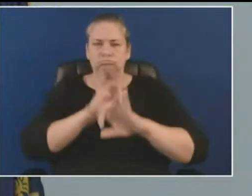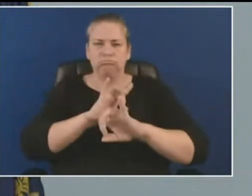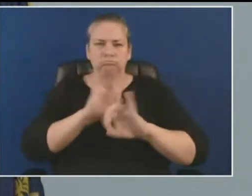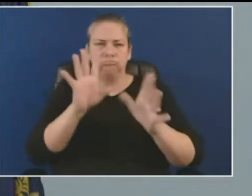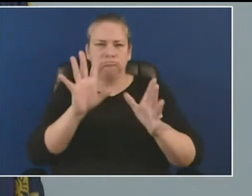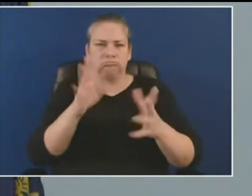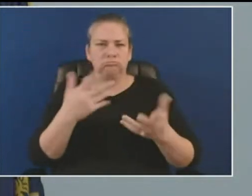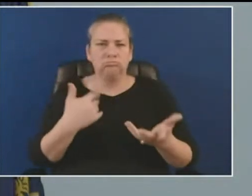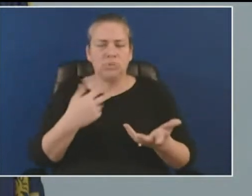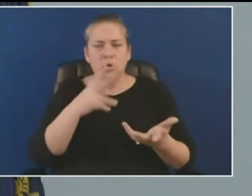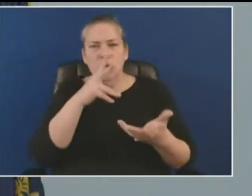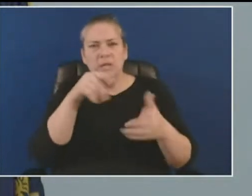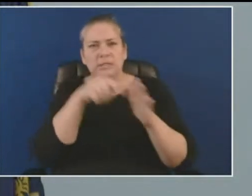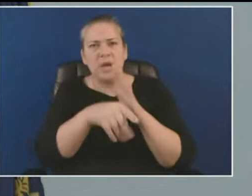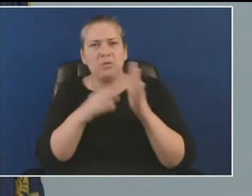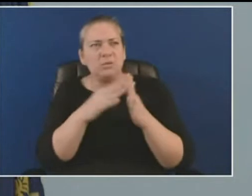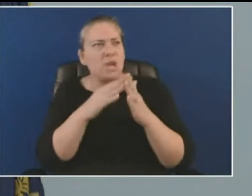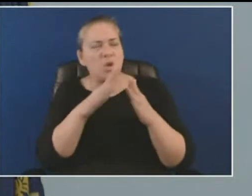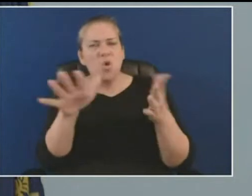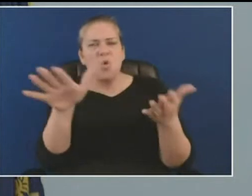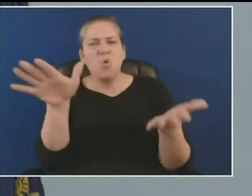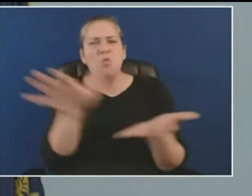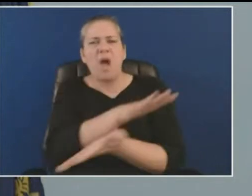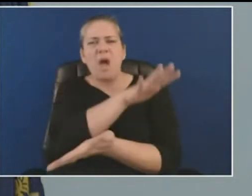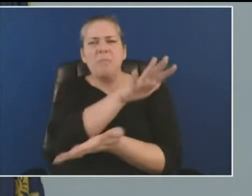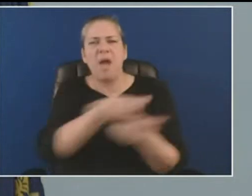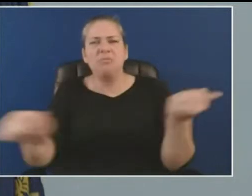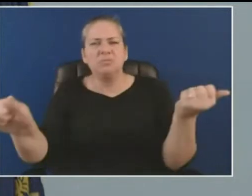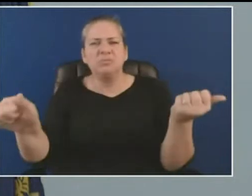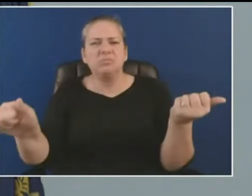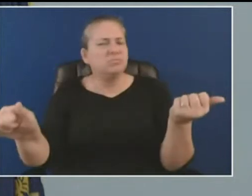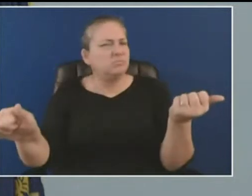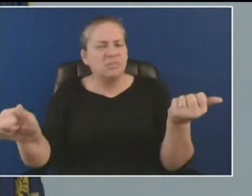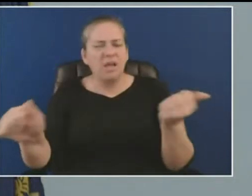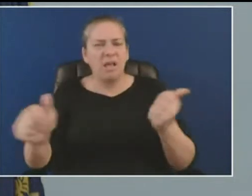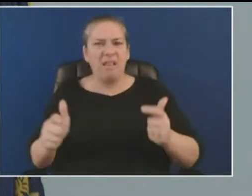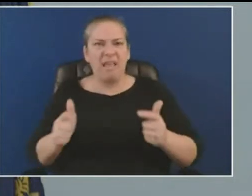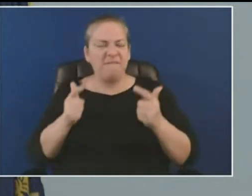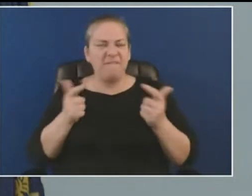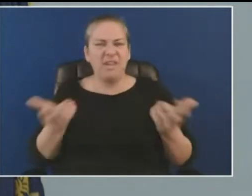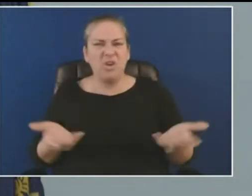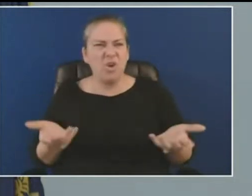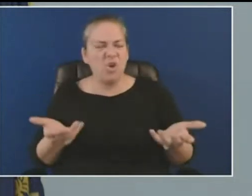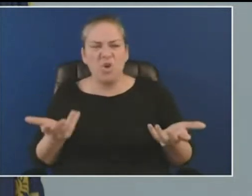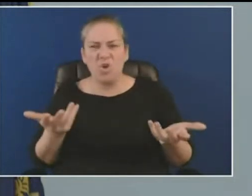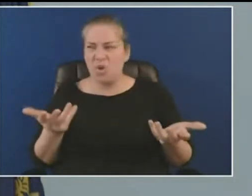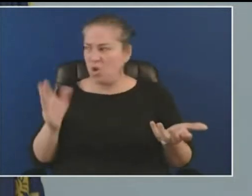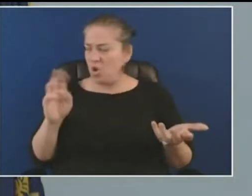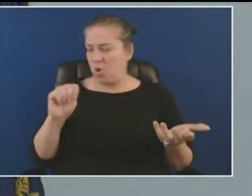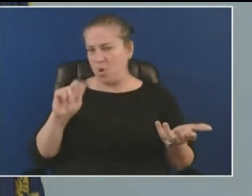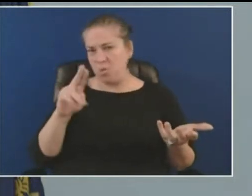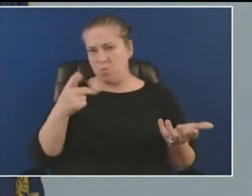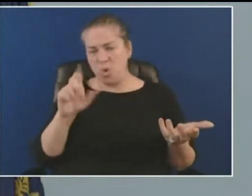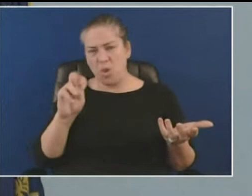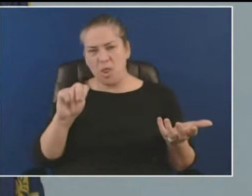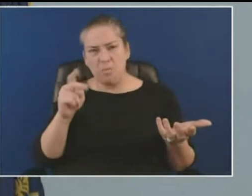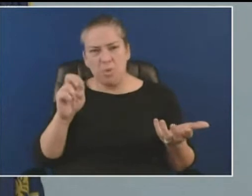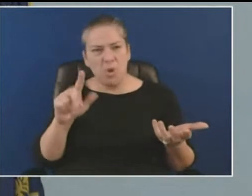the loss of life that occurred here and Muhlenberg County and everywhere else. This is. This is the hardest tornado